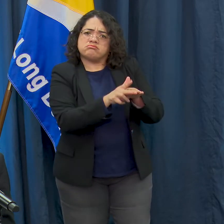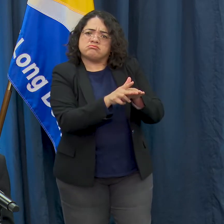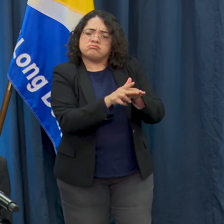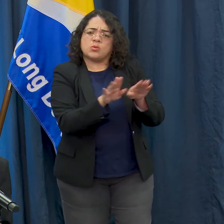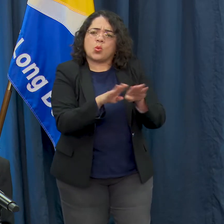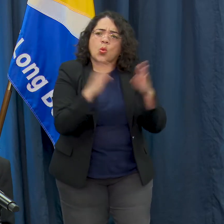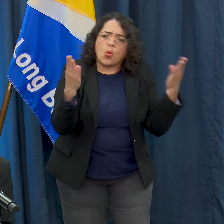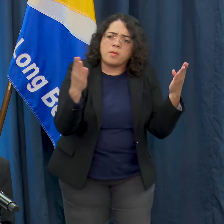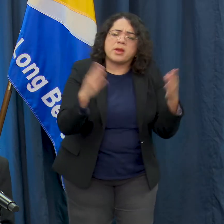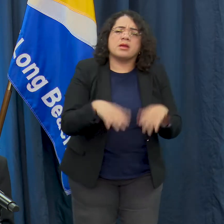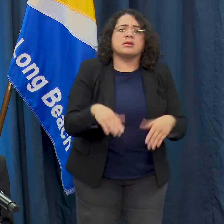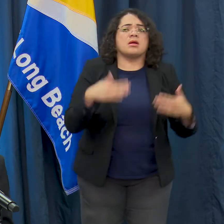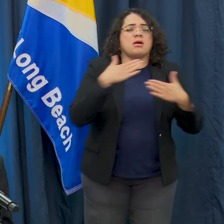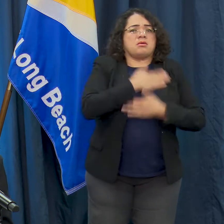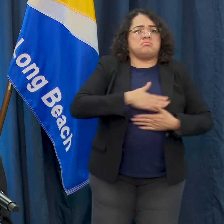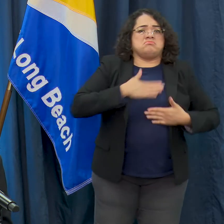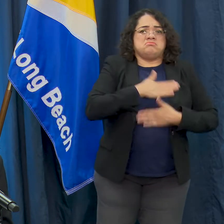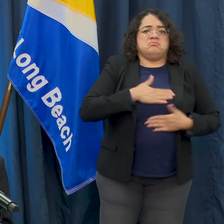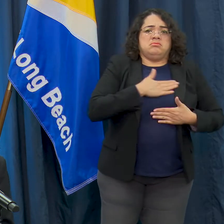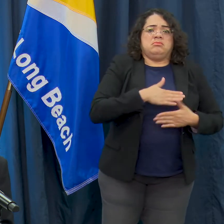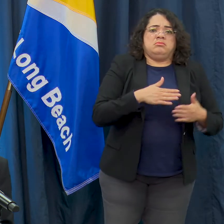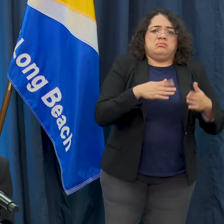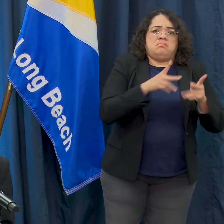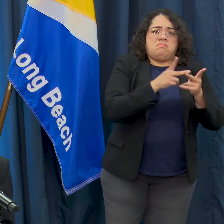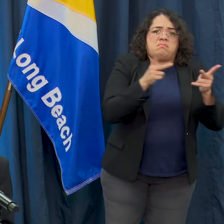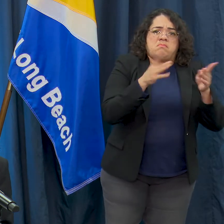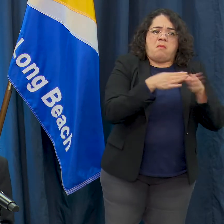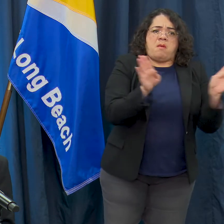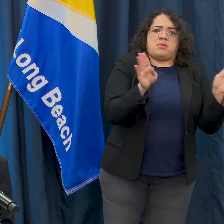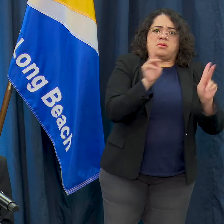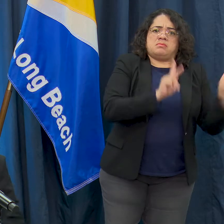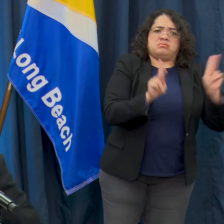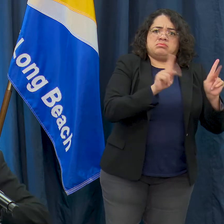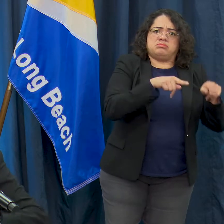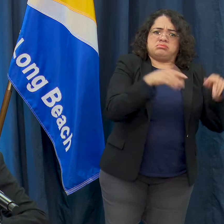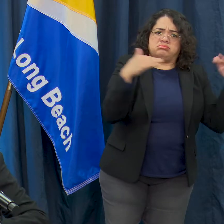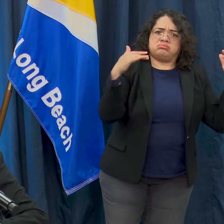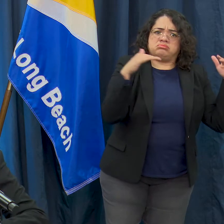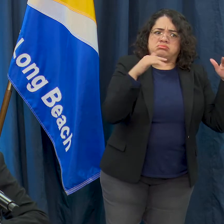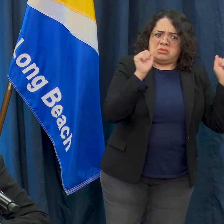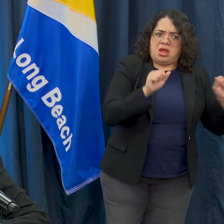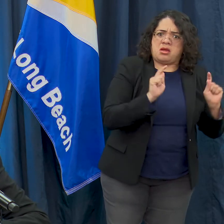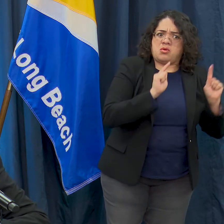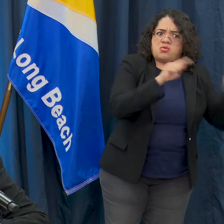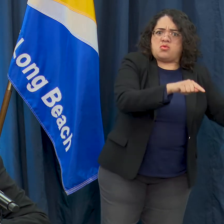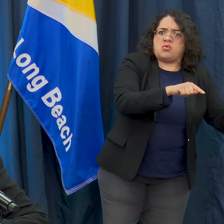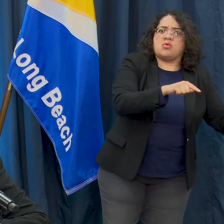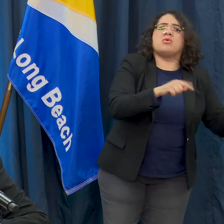that recreation has slowly reopened what's next and just as a reminder we